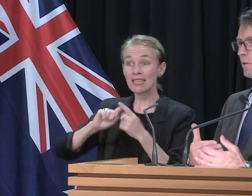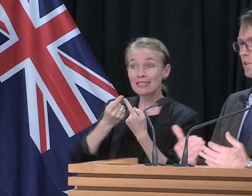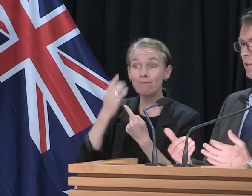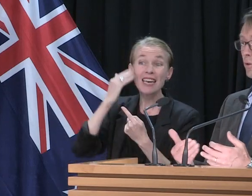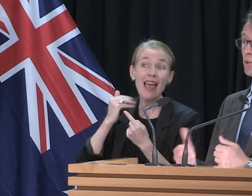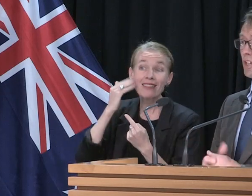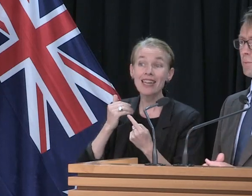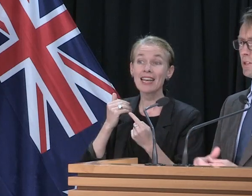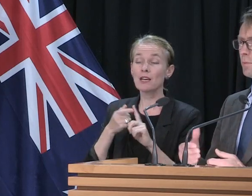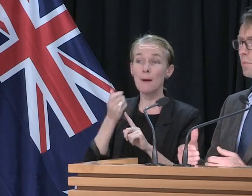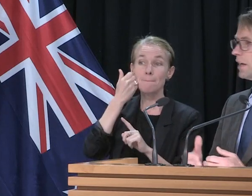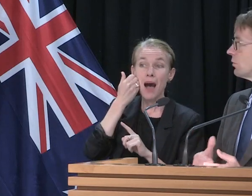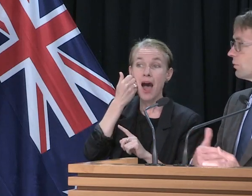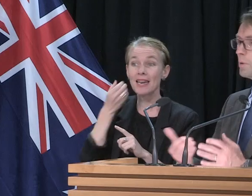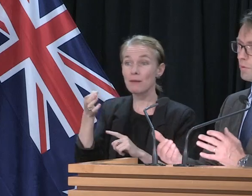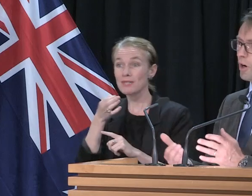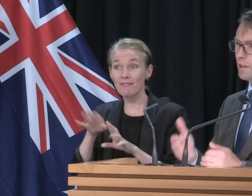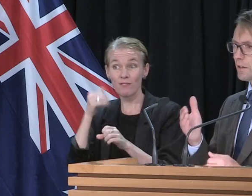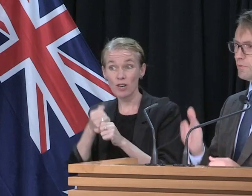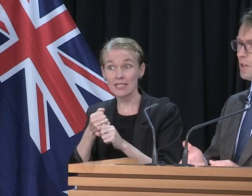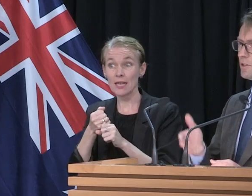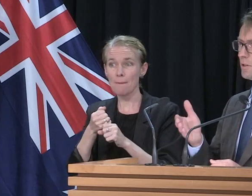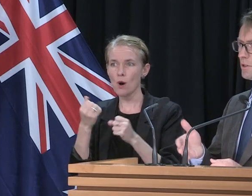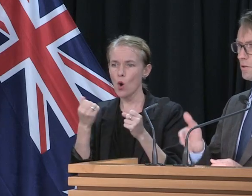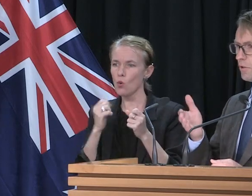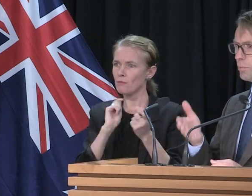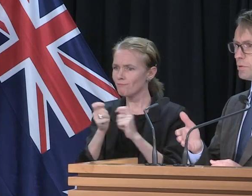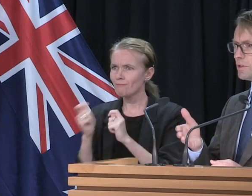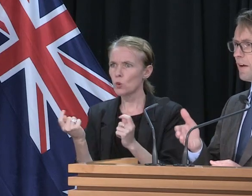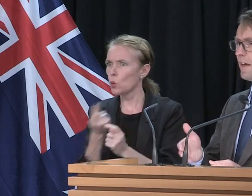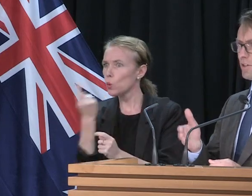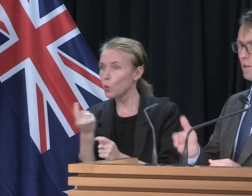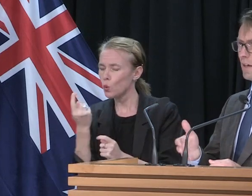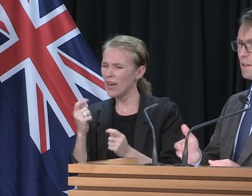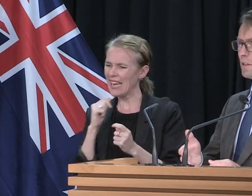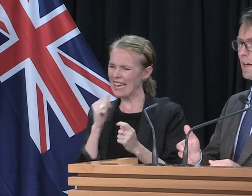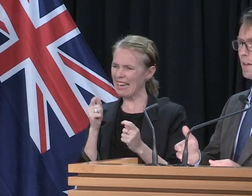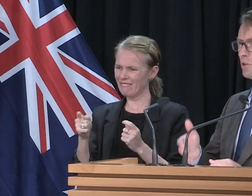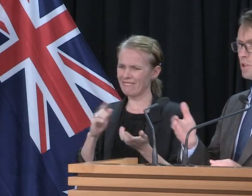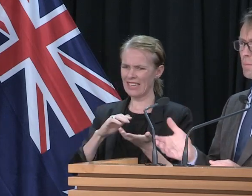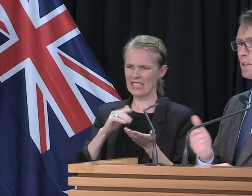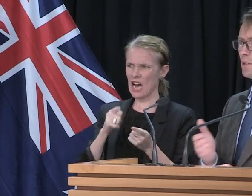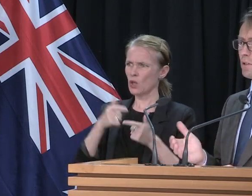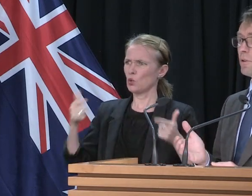that there is geographical and ethnic spread of that testing. And if there is - if there are